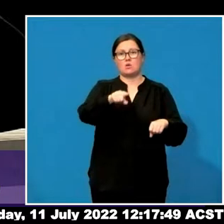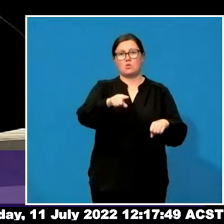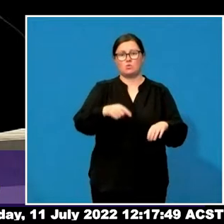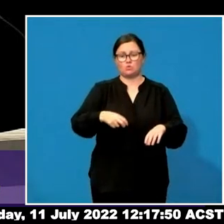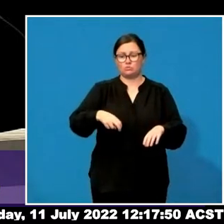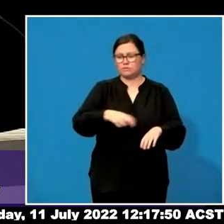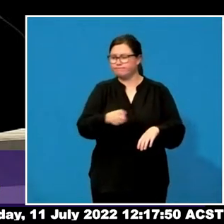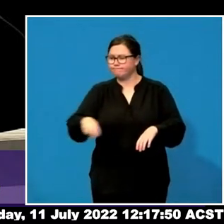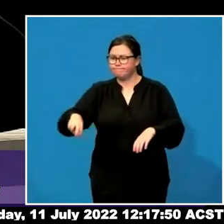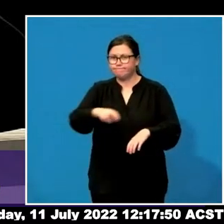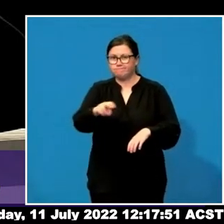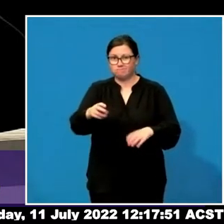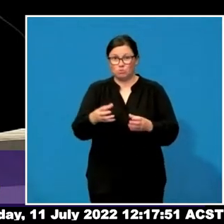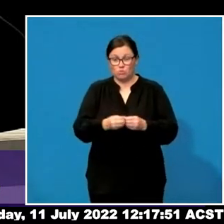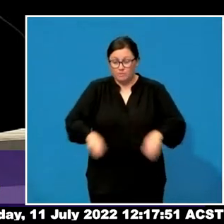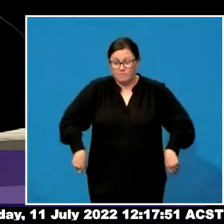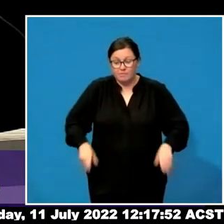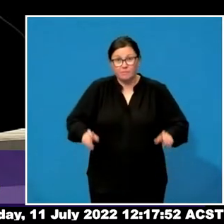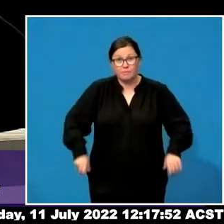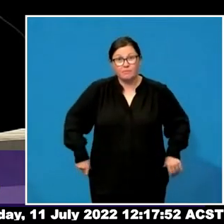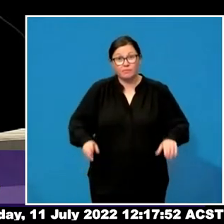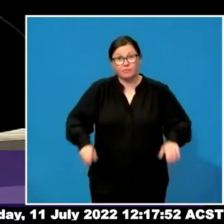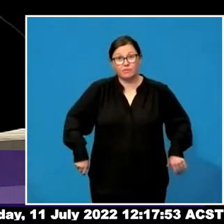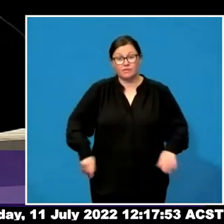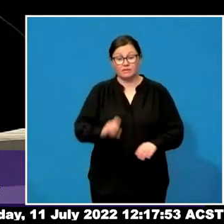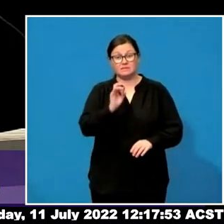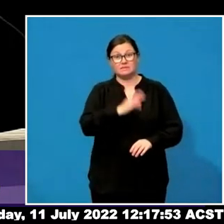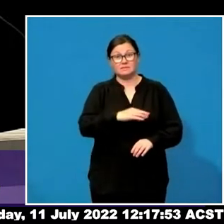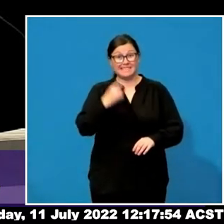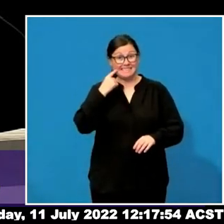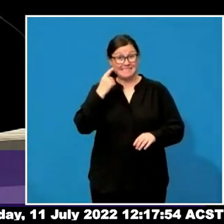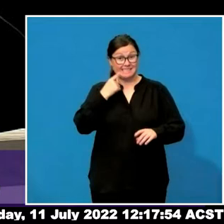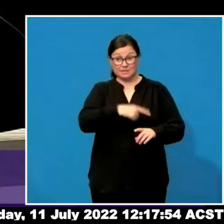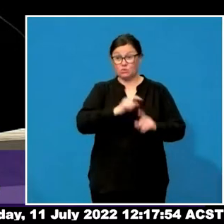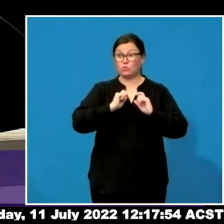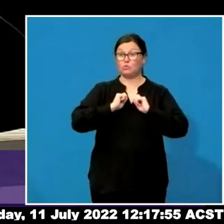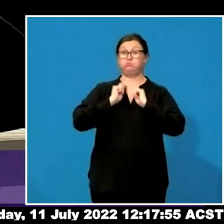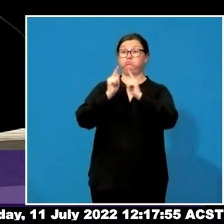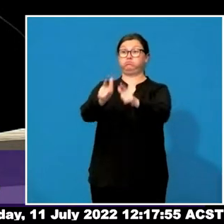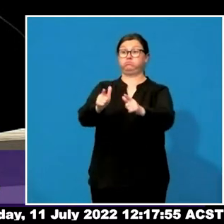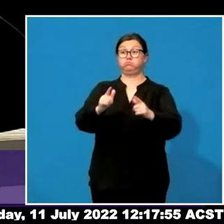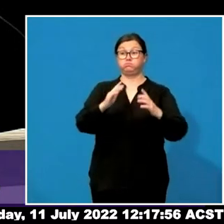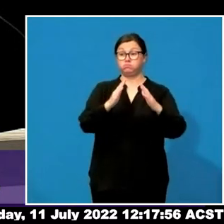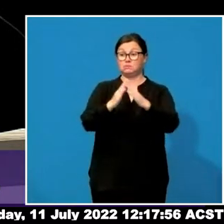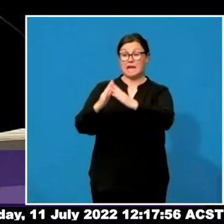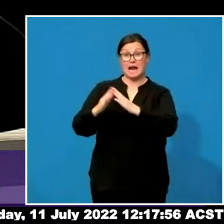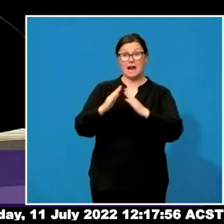Yeah. MS TARRAGO: And is it easy to get into town if you're on your own? Or do you have to stay at home?